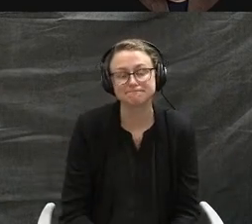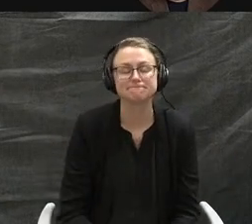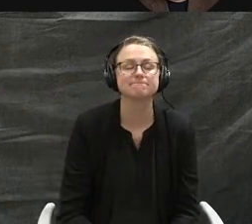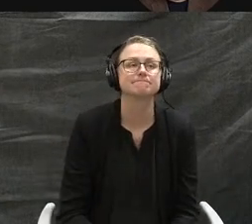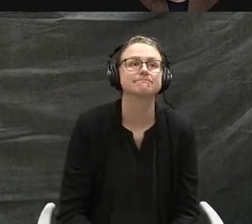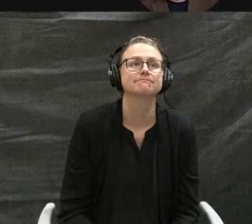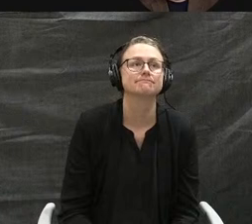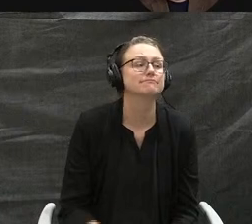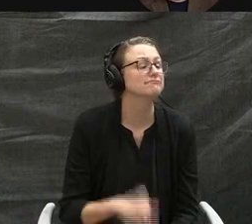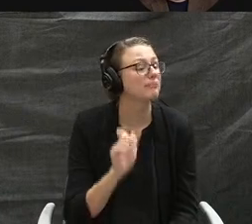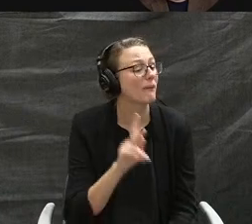OK.